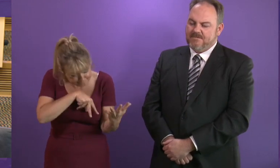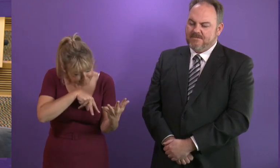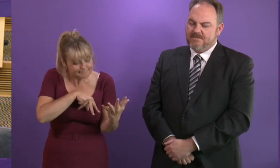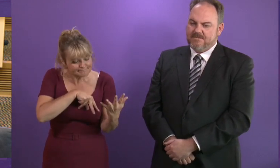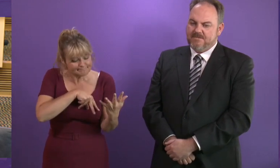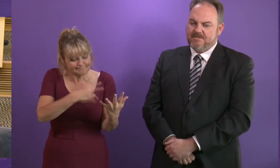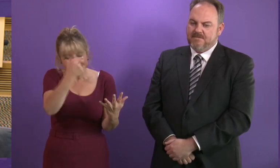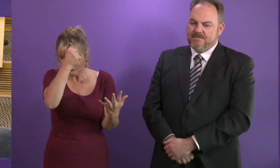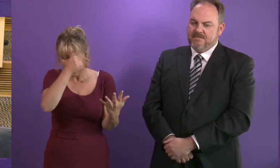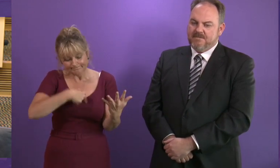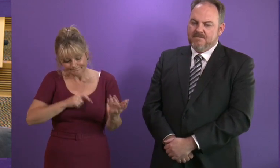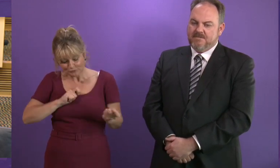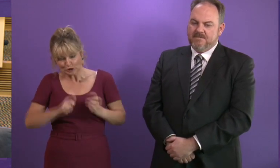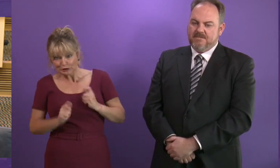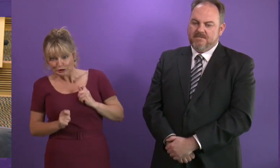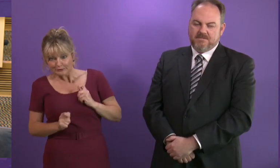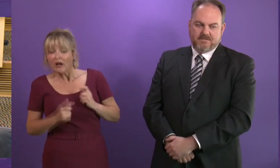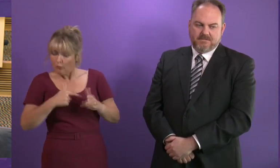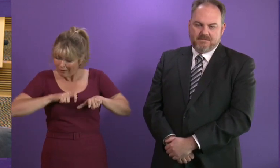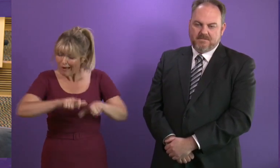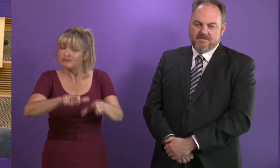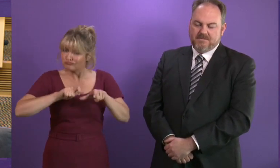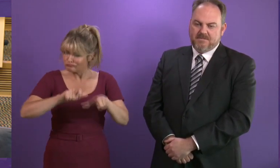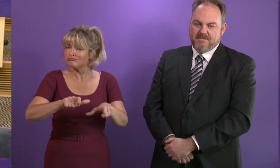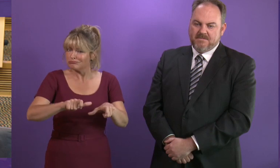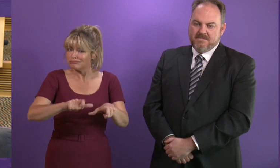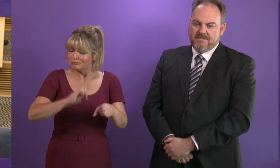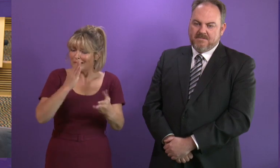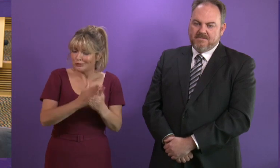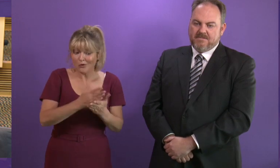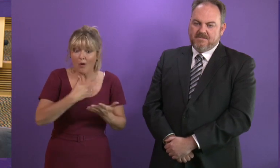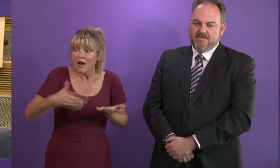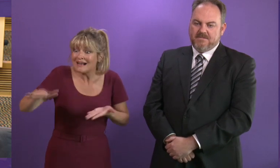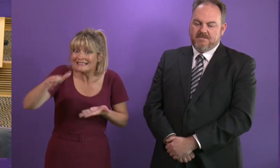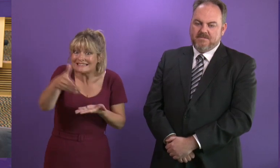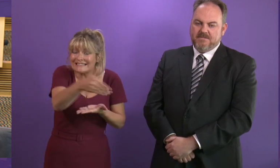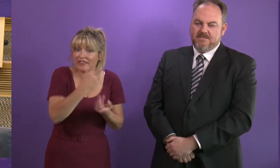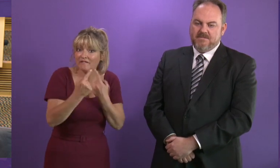continue to take action to ensure that teachers have information about the performance of